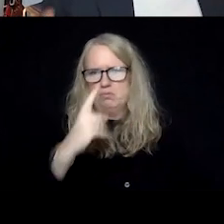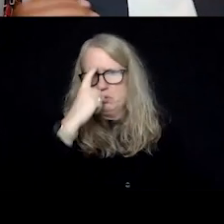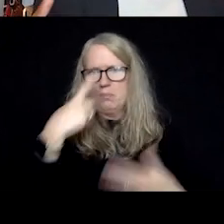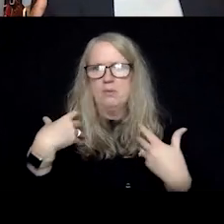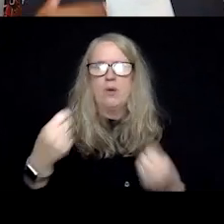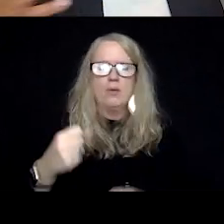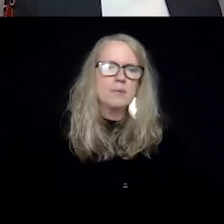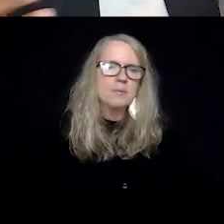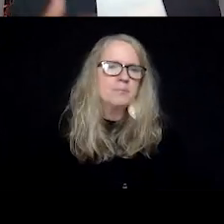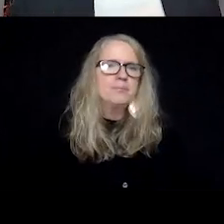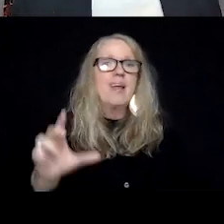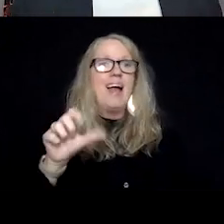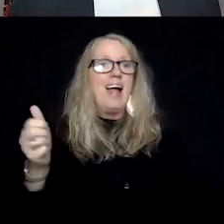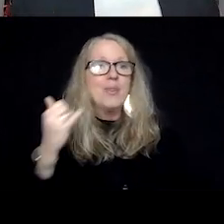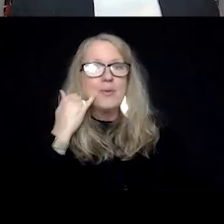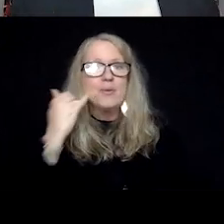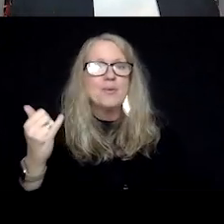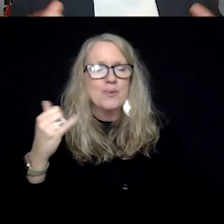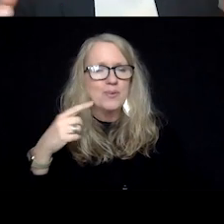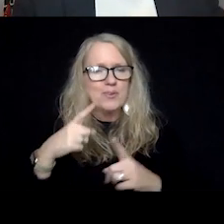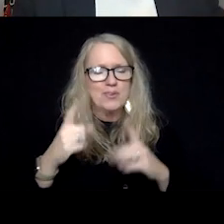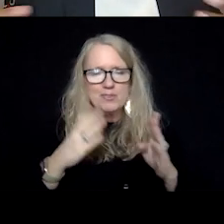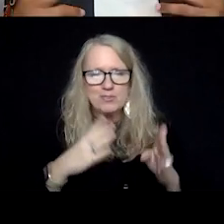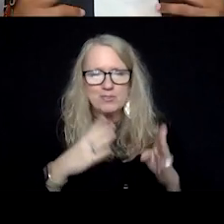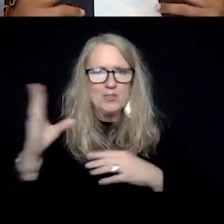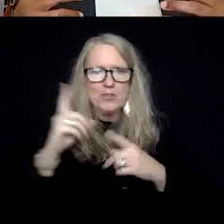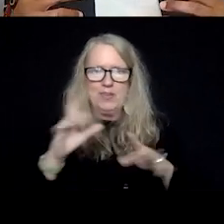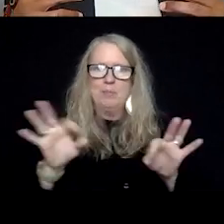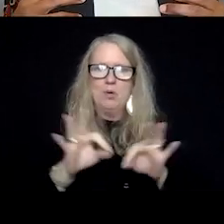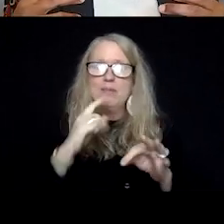ANOTHER STRATEGY IS THE IMPORTANCE OF NOT WAITING FOR PEOPLE TO